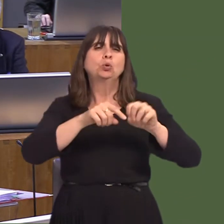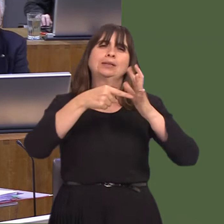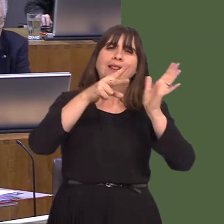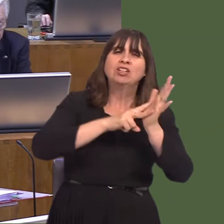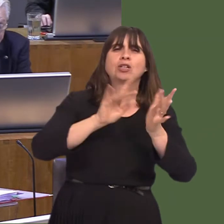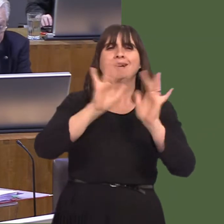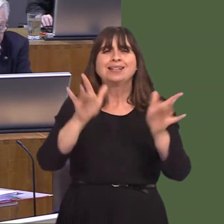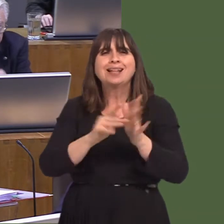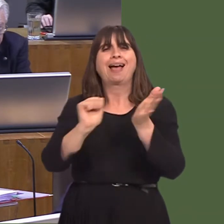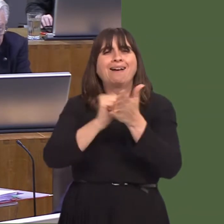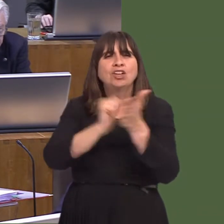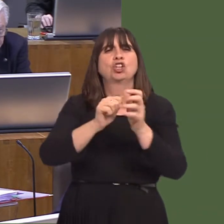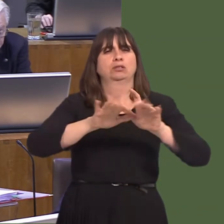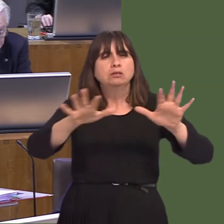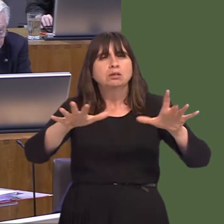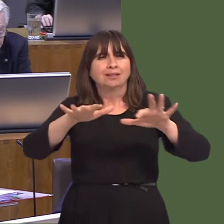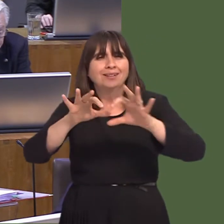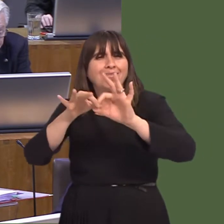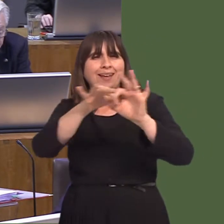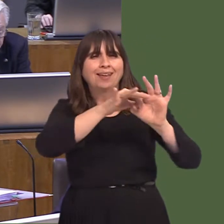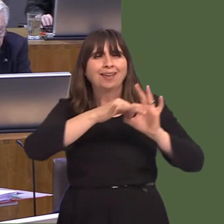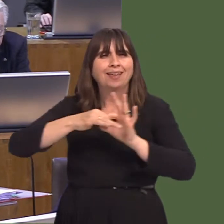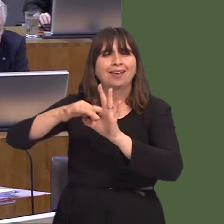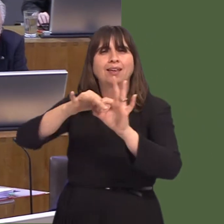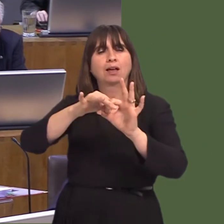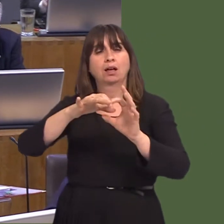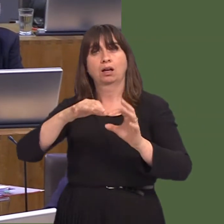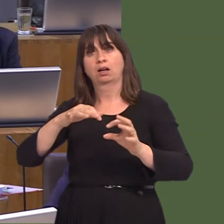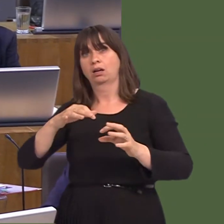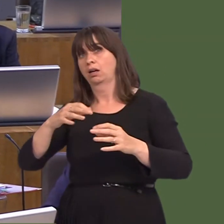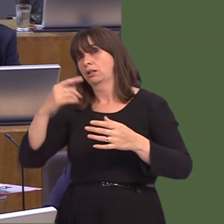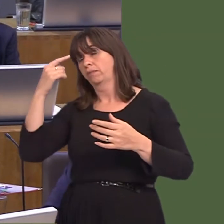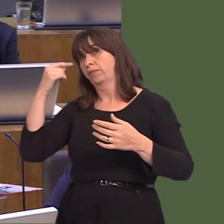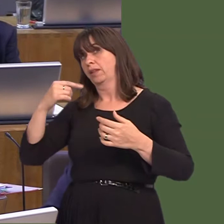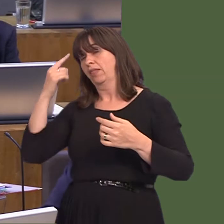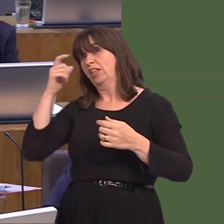By far, to my mind, the easiest way of dealing with regulating gambling is to do it on a